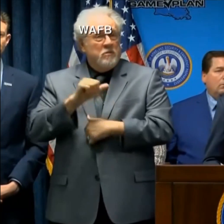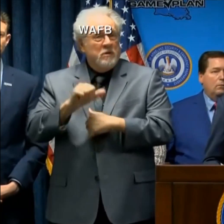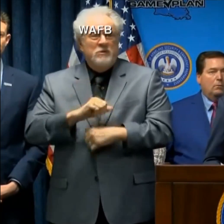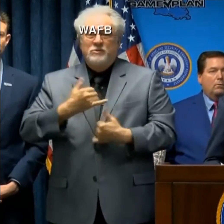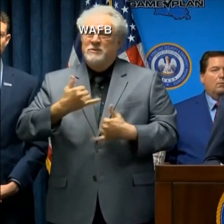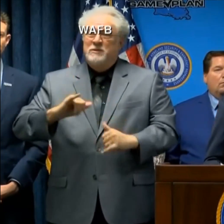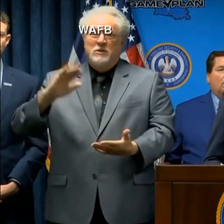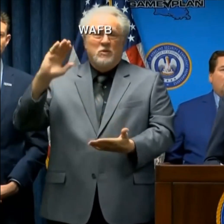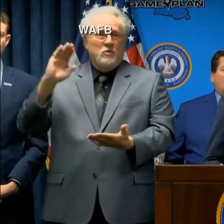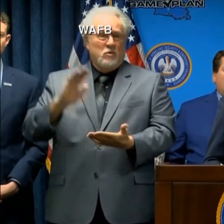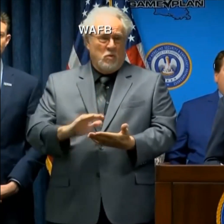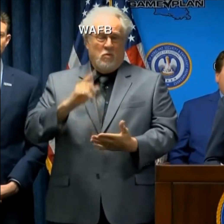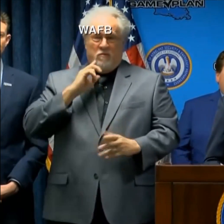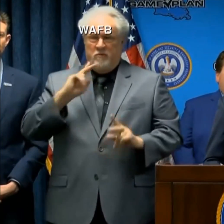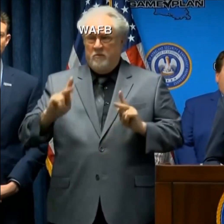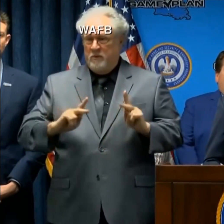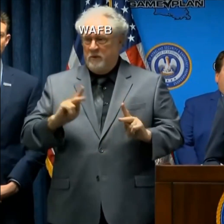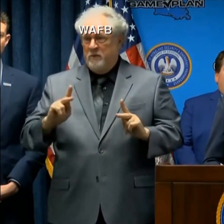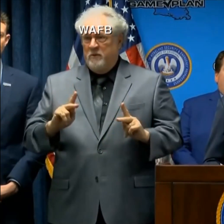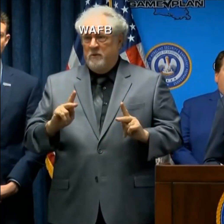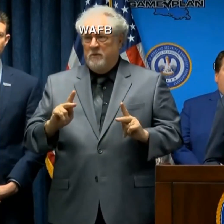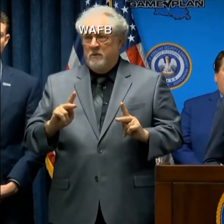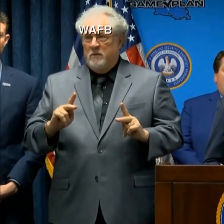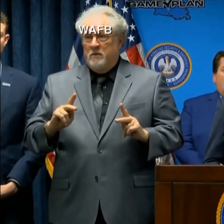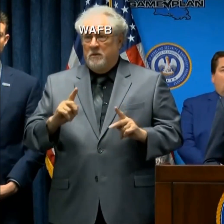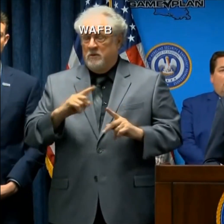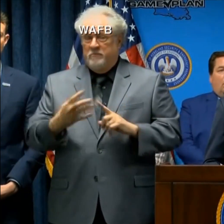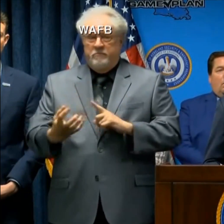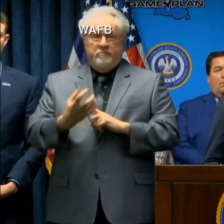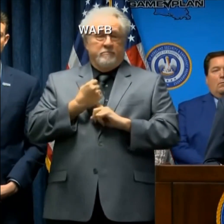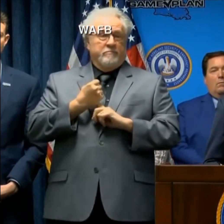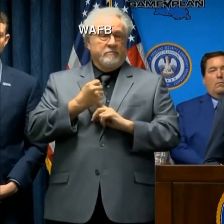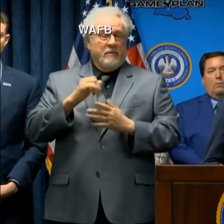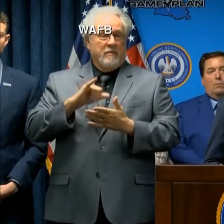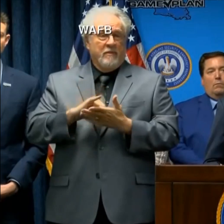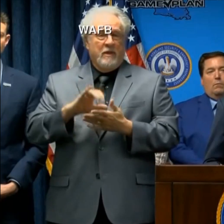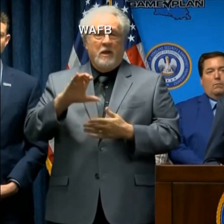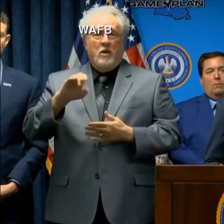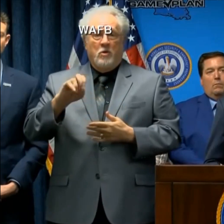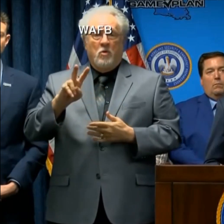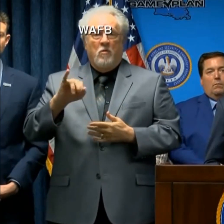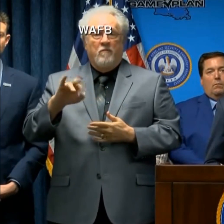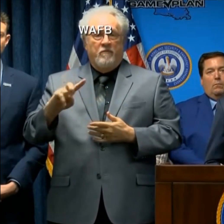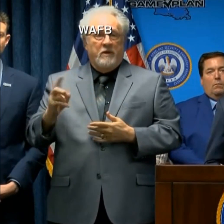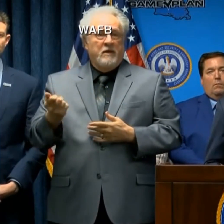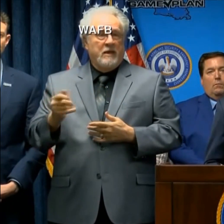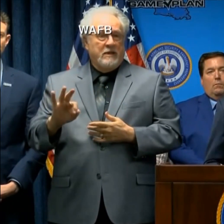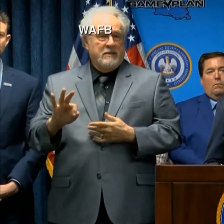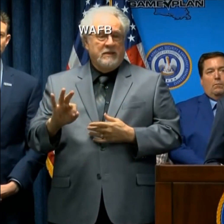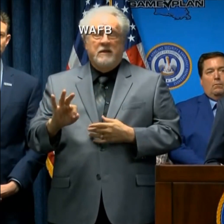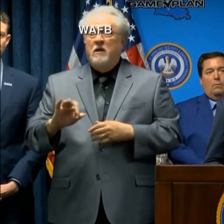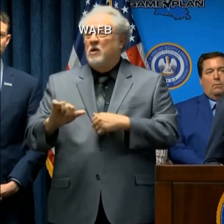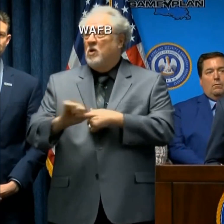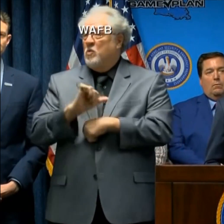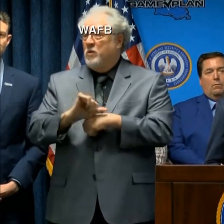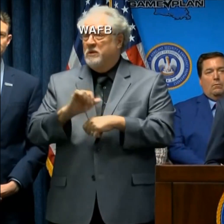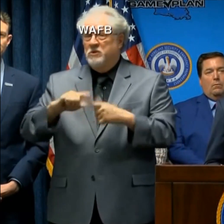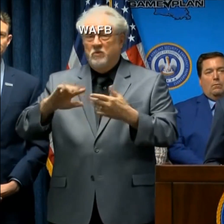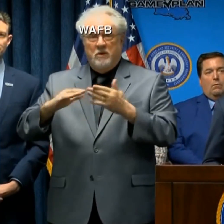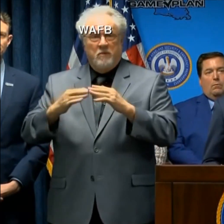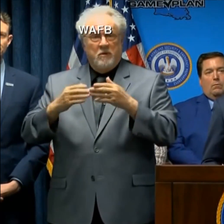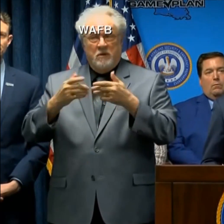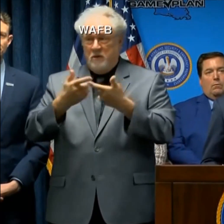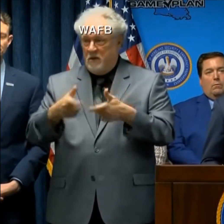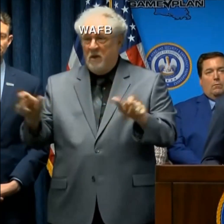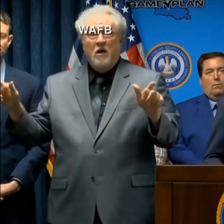to develop COBIT 19 obviously the risk to the community at large is increased